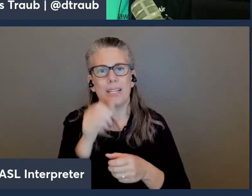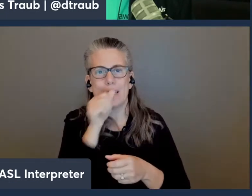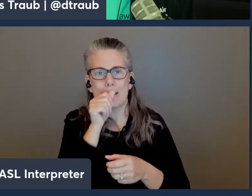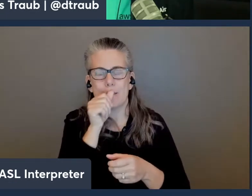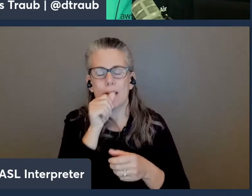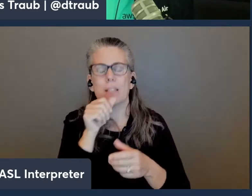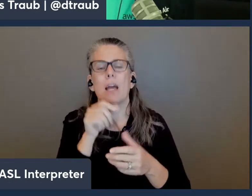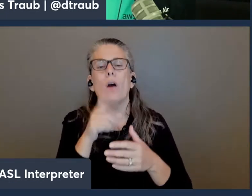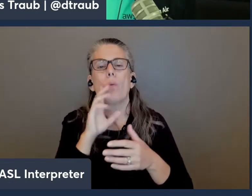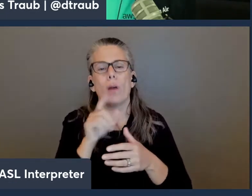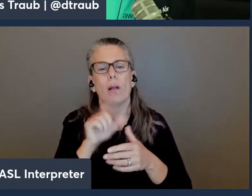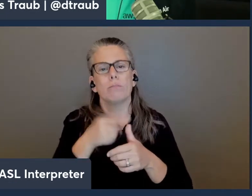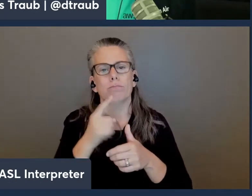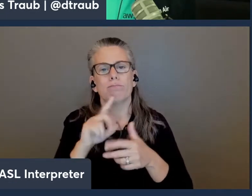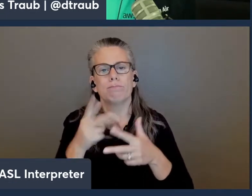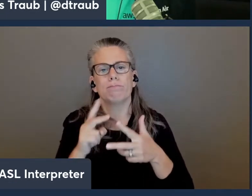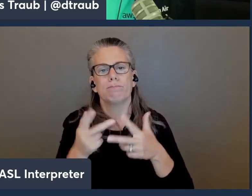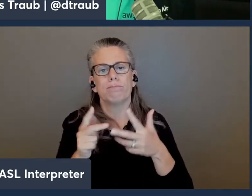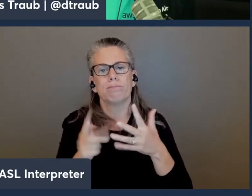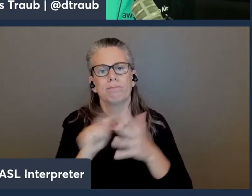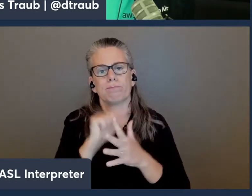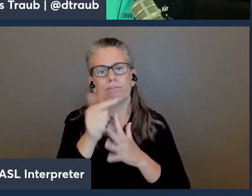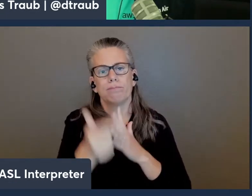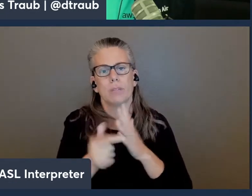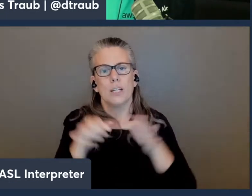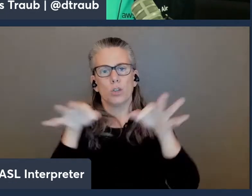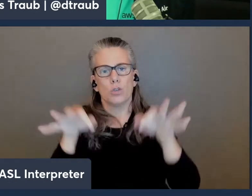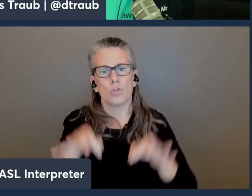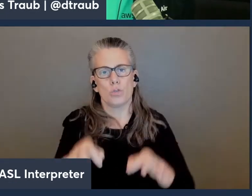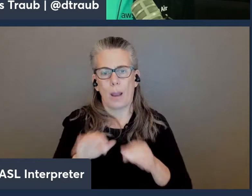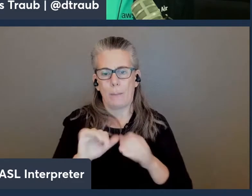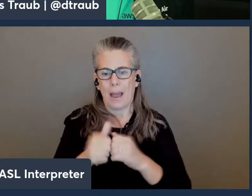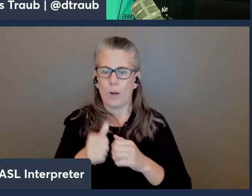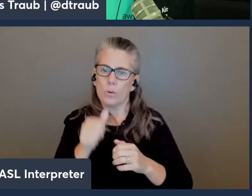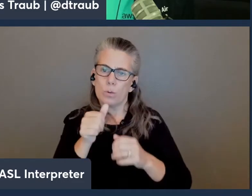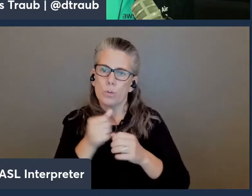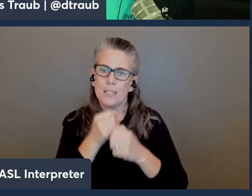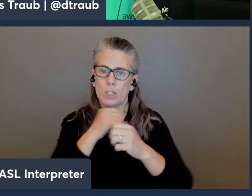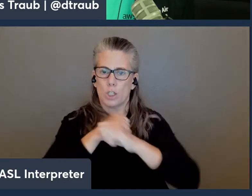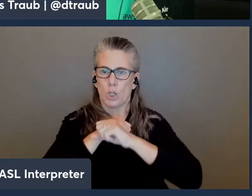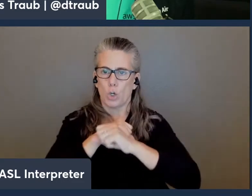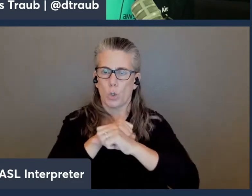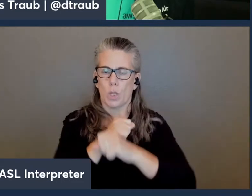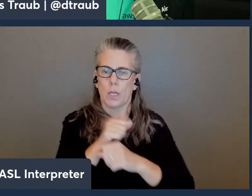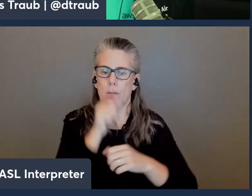to securely store that secret, even rotate it if they need to. Yeah.